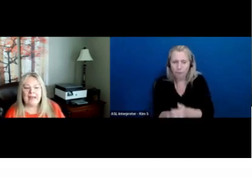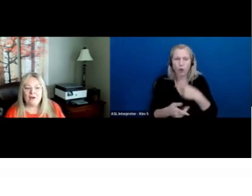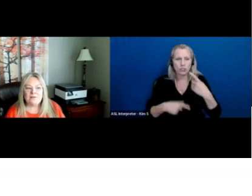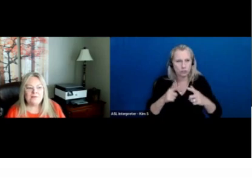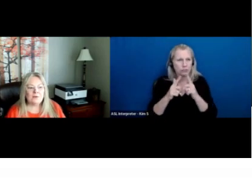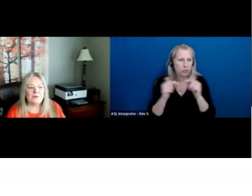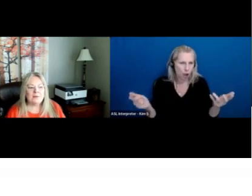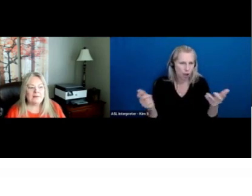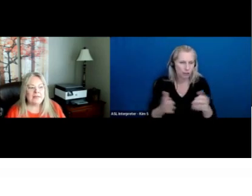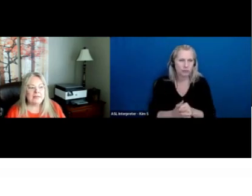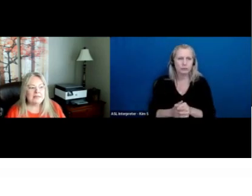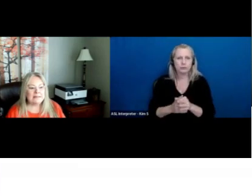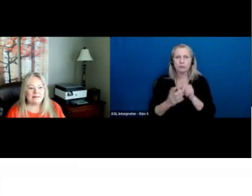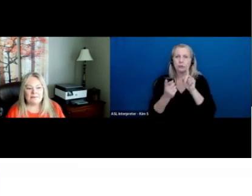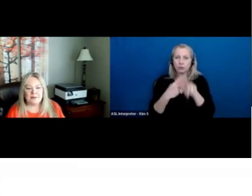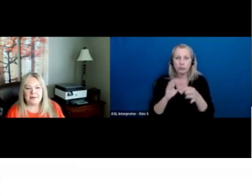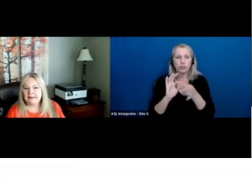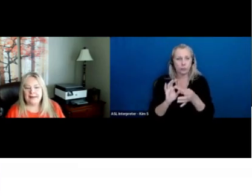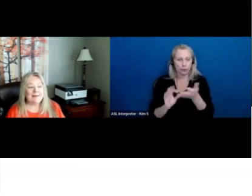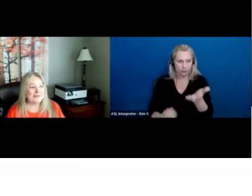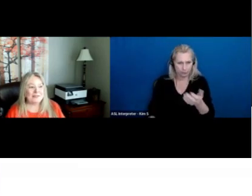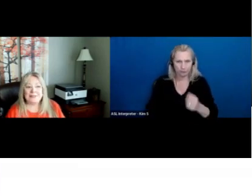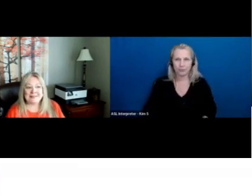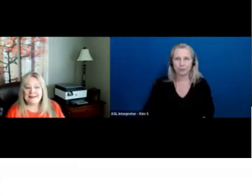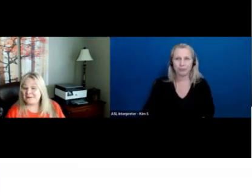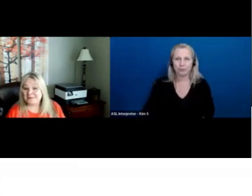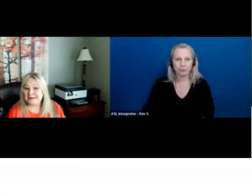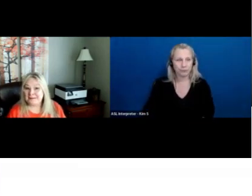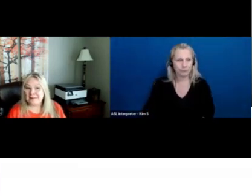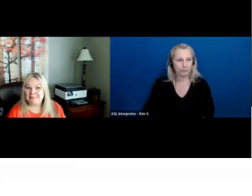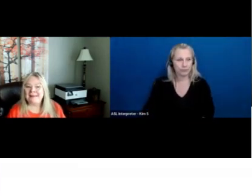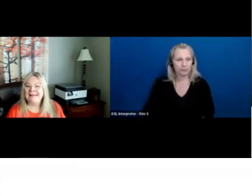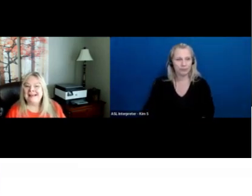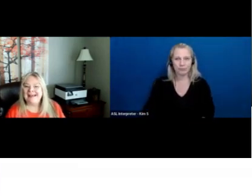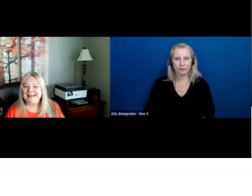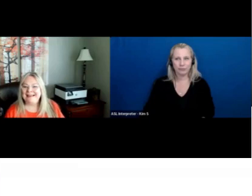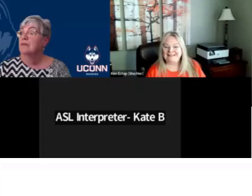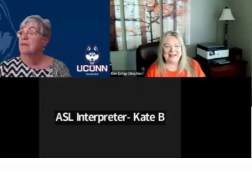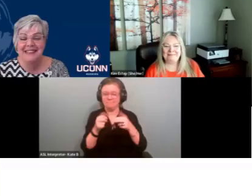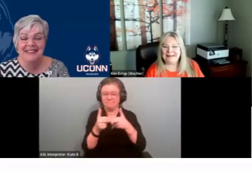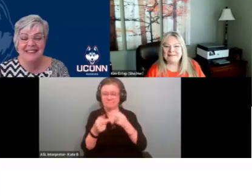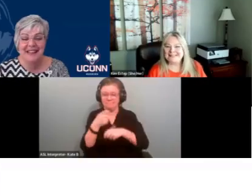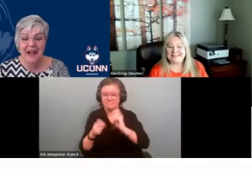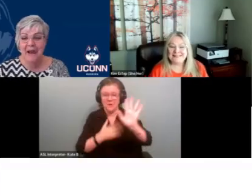And also these I'm sorry, I didn't change the slide when I was talking about that. I was so